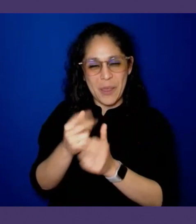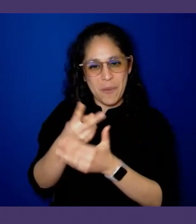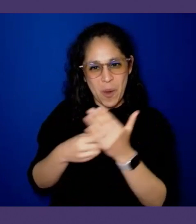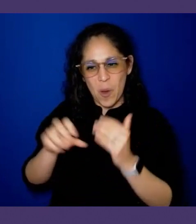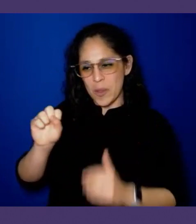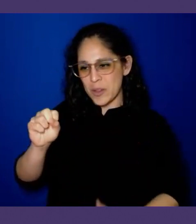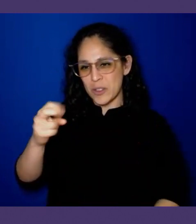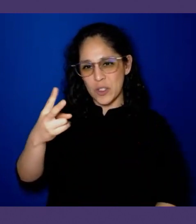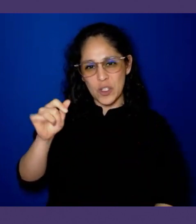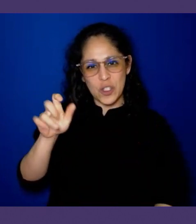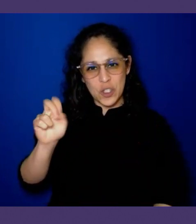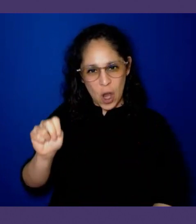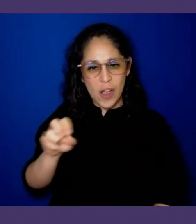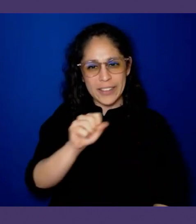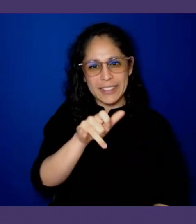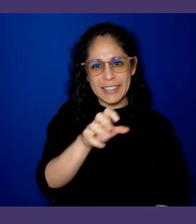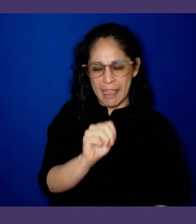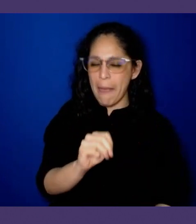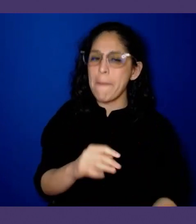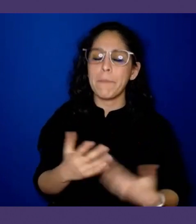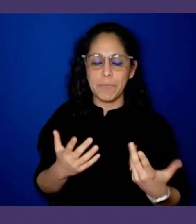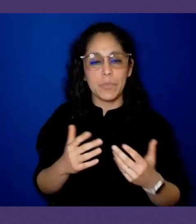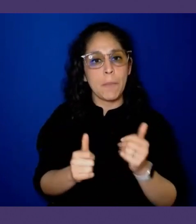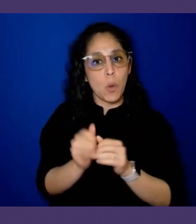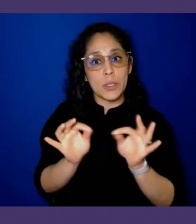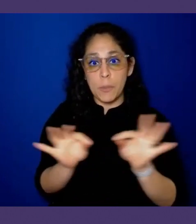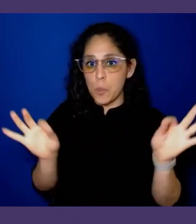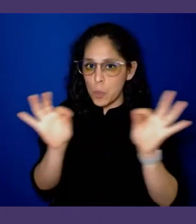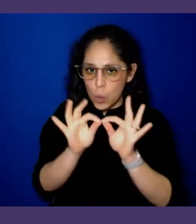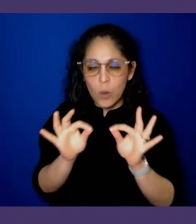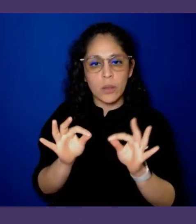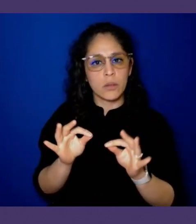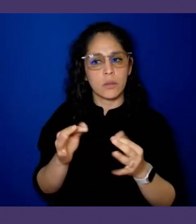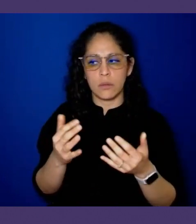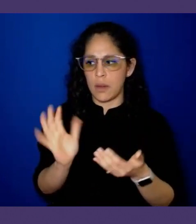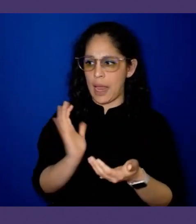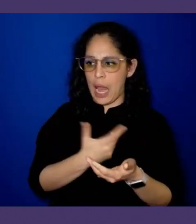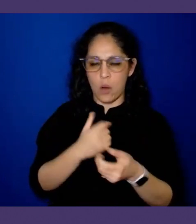Really most importantly, the work that we're doing and who we're serving at